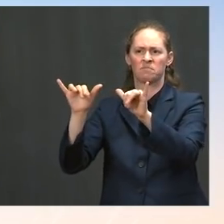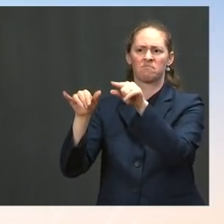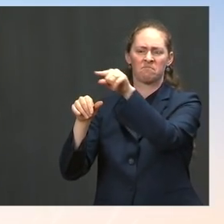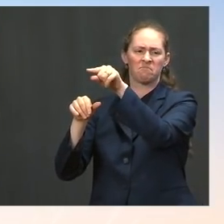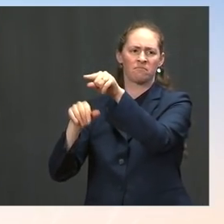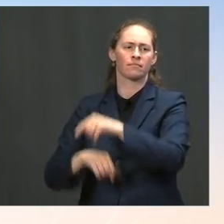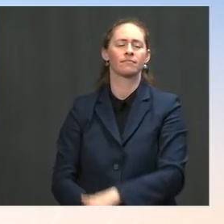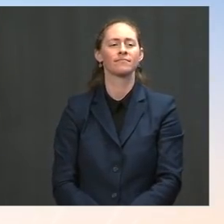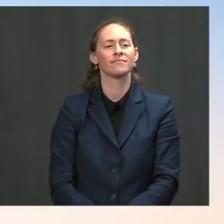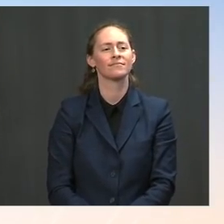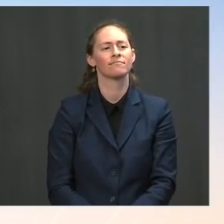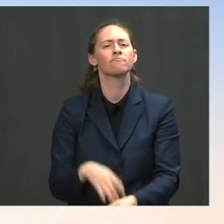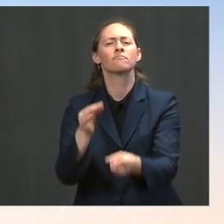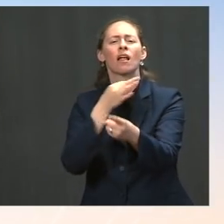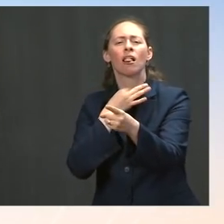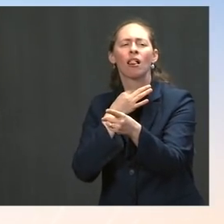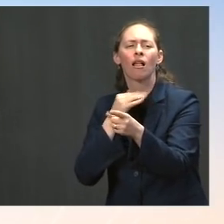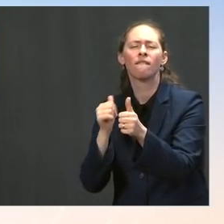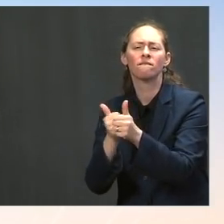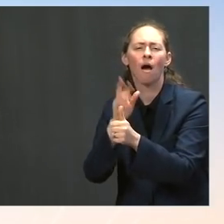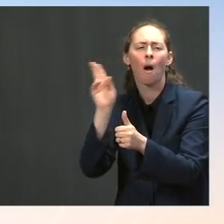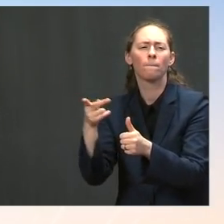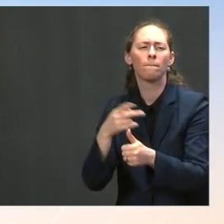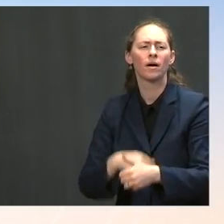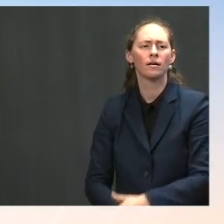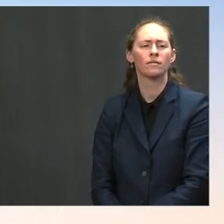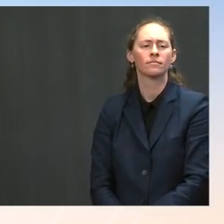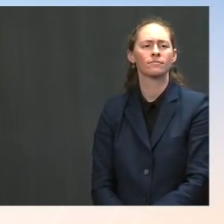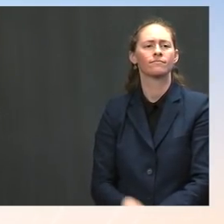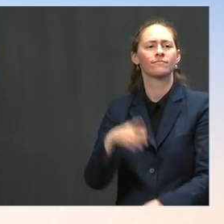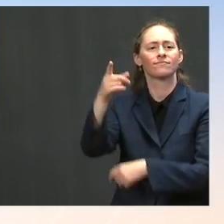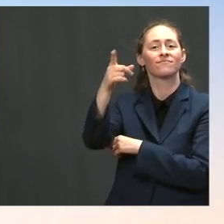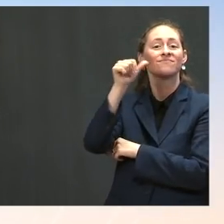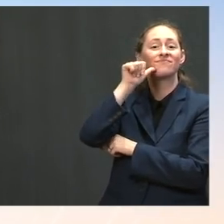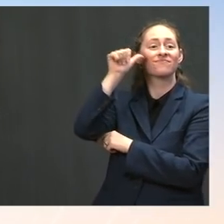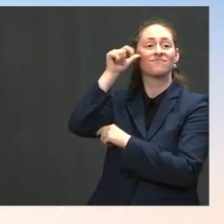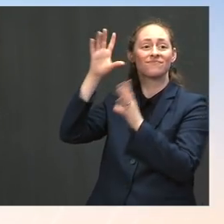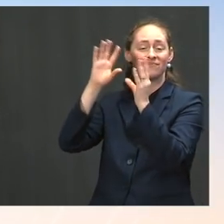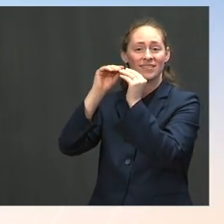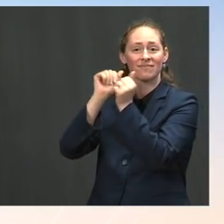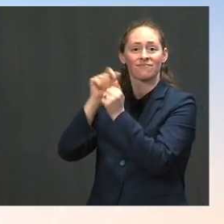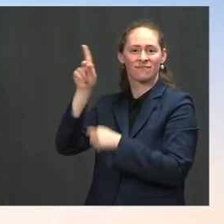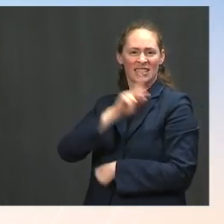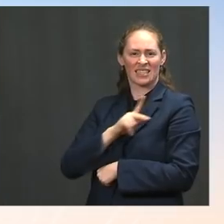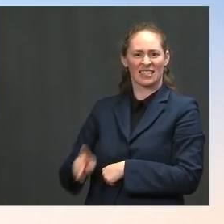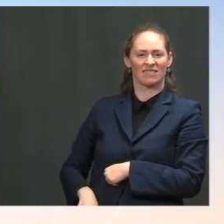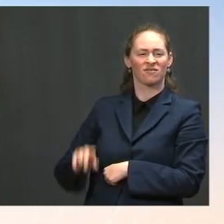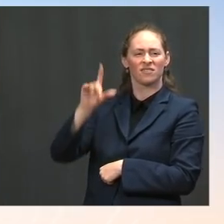The Press: Yesterday's meeting with the King of Jordan: The topic of the suspect in the 2001 Sbarro bombing